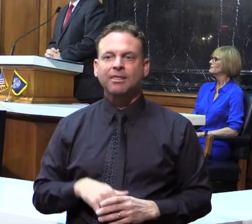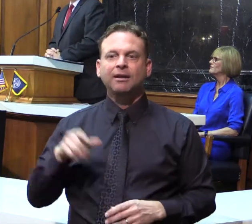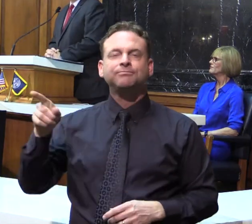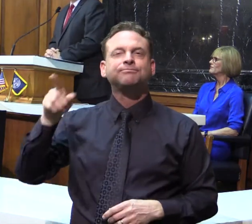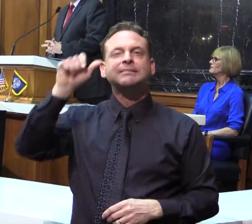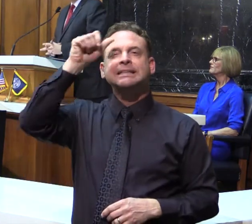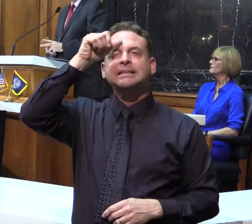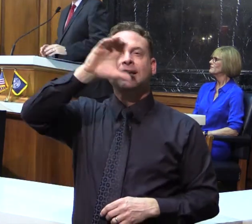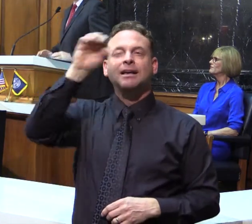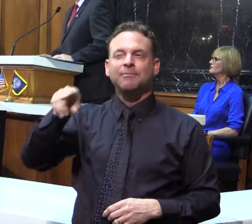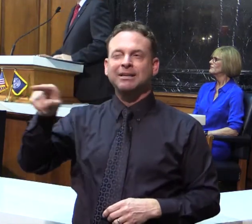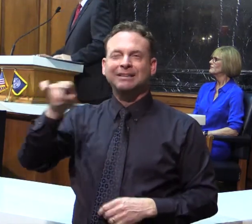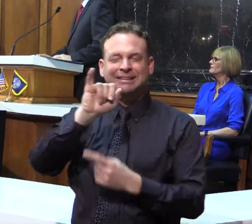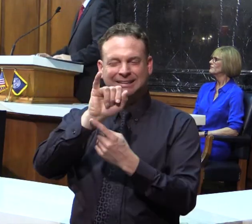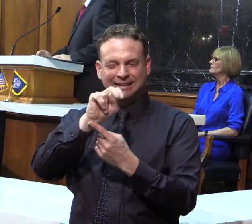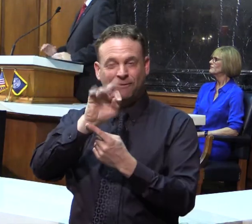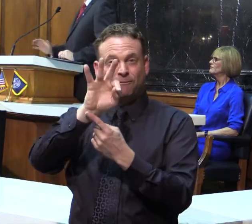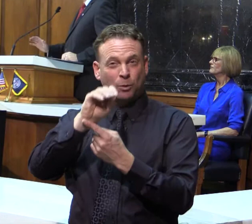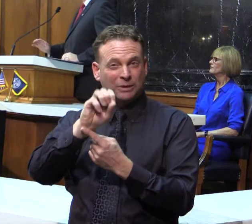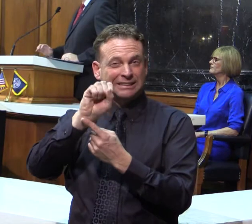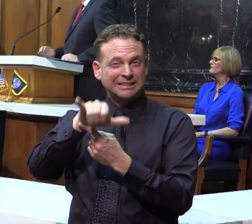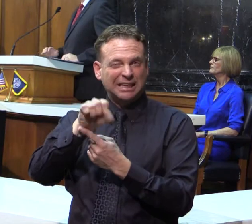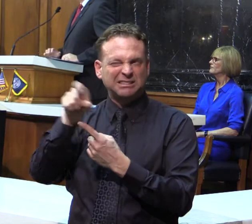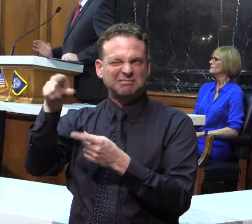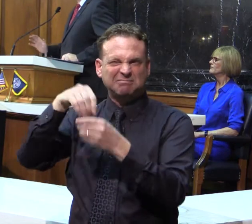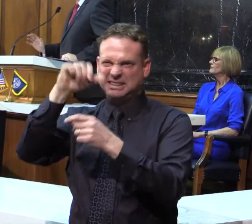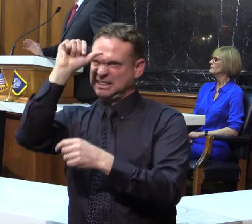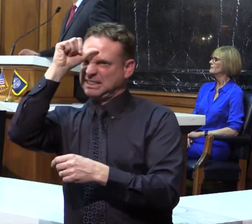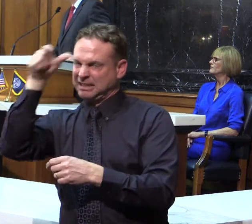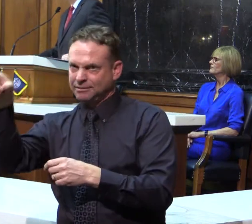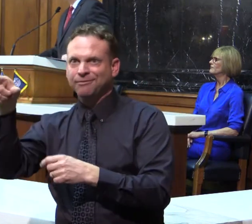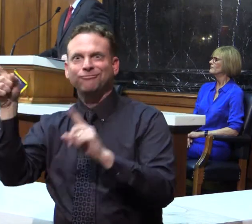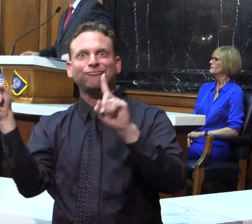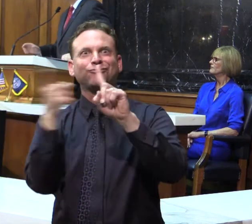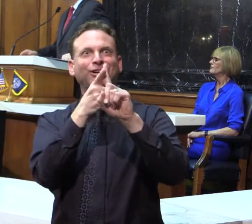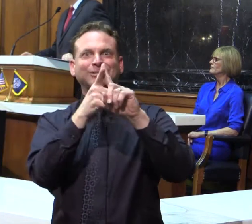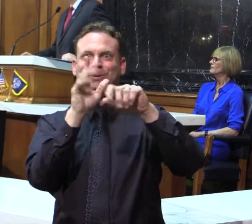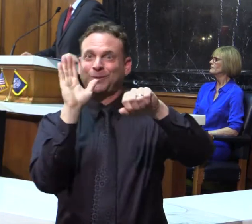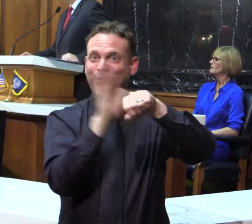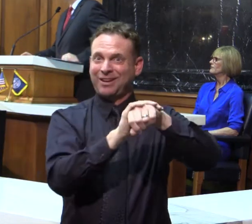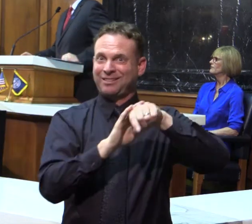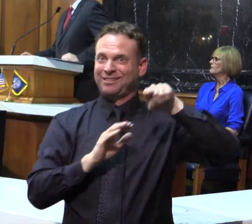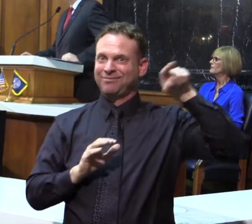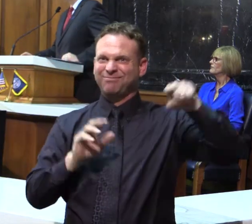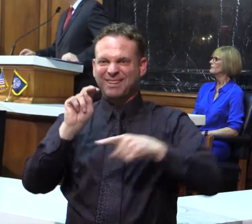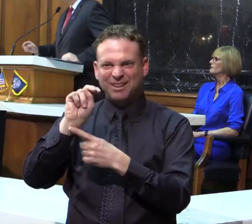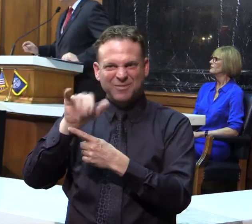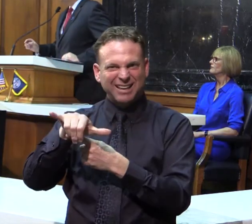Infosys could have put its business tech hub anywhere – and they chose Indiana!